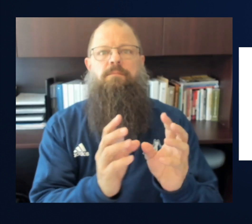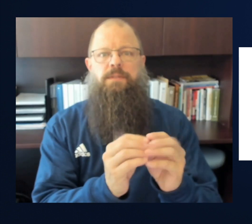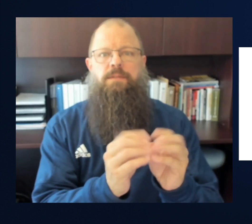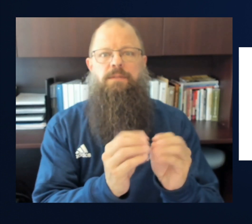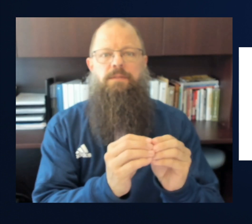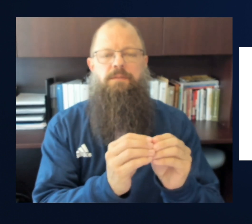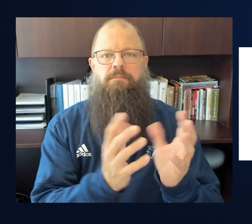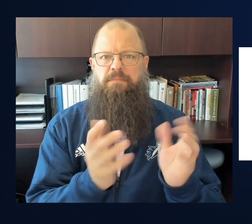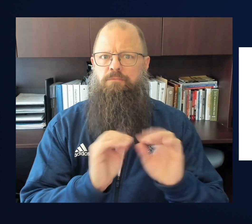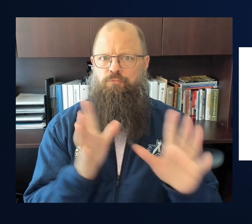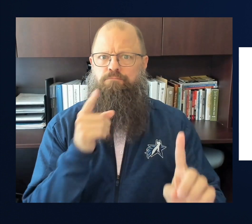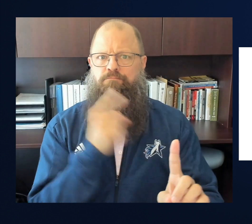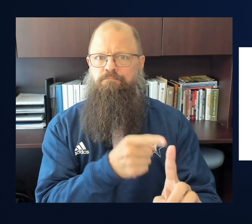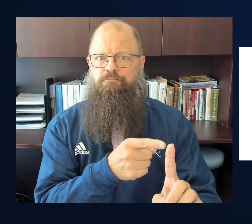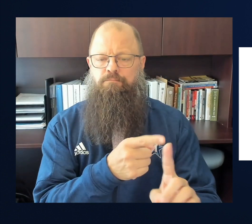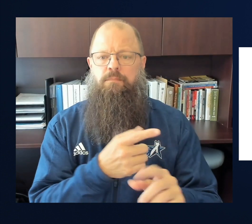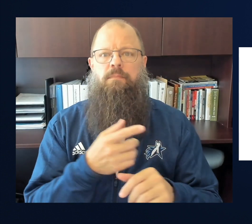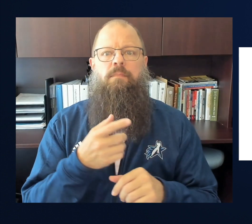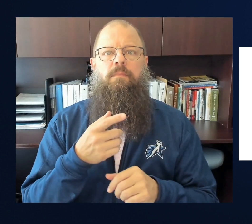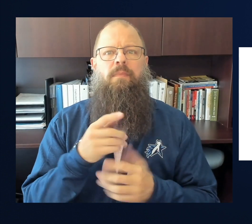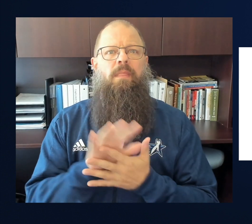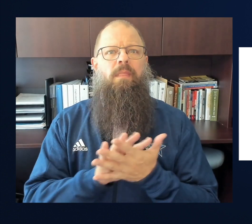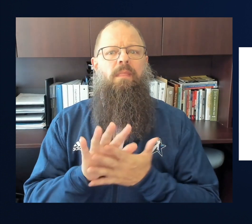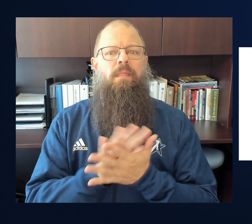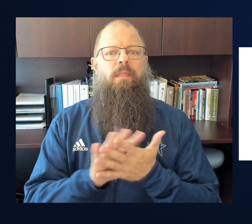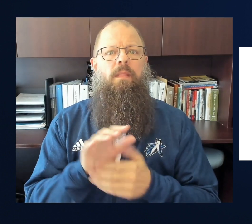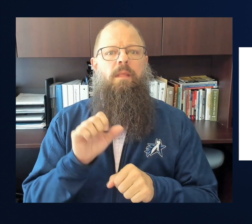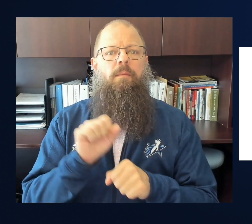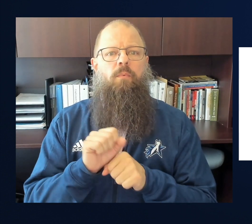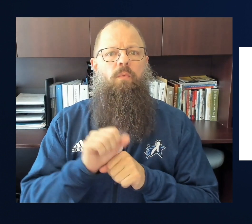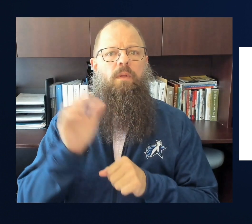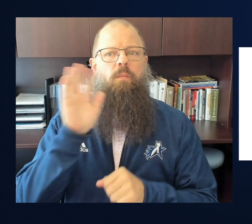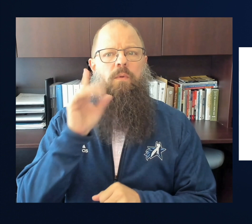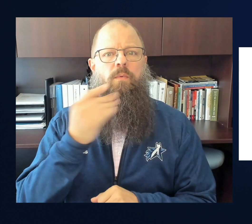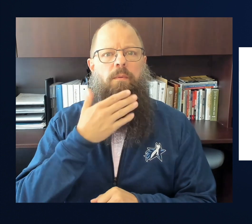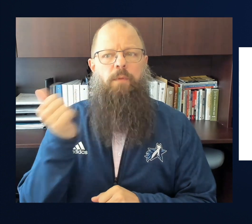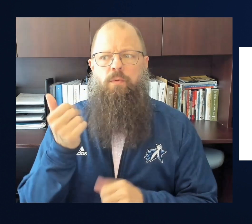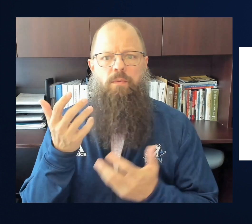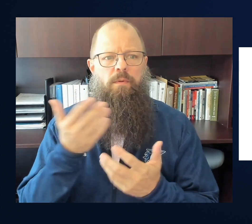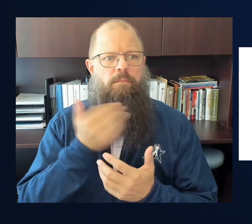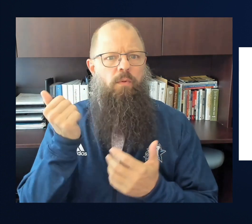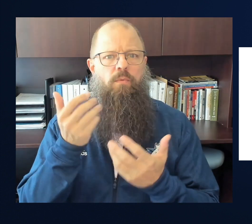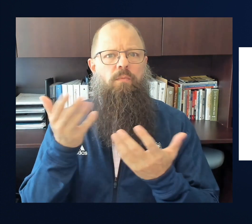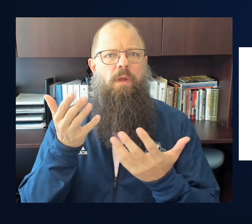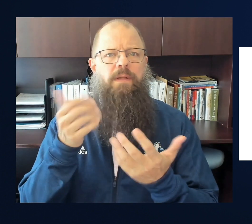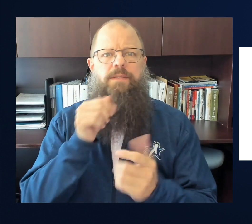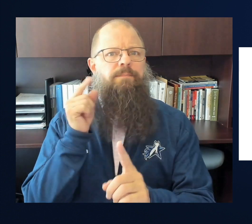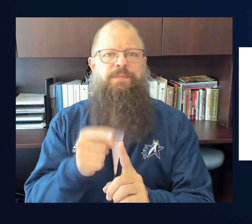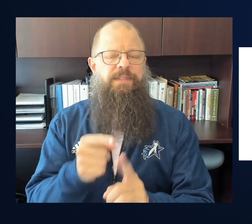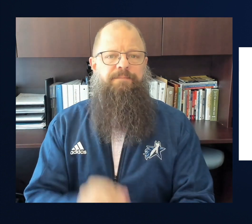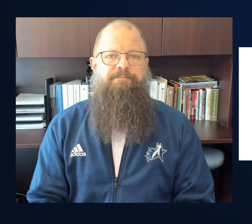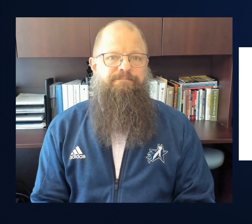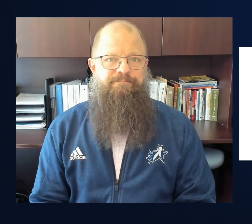his presentation skills for team meetings." It is clear and specific. A vague